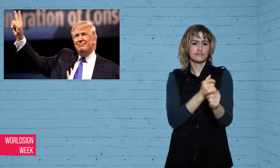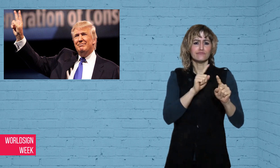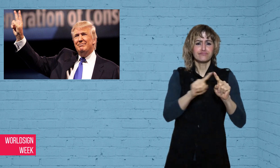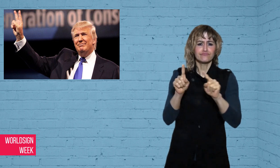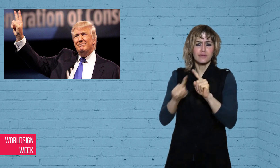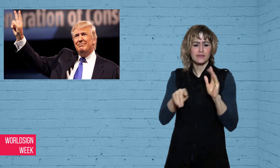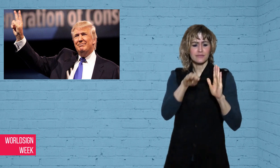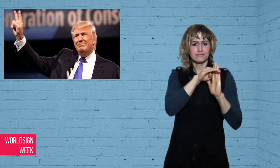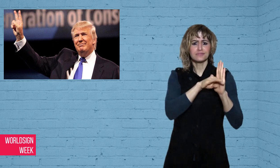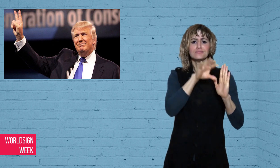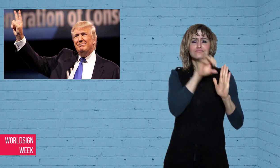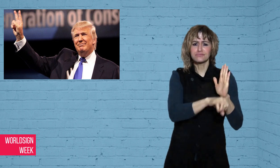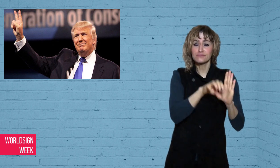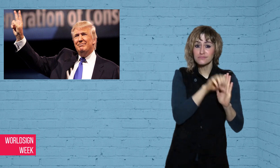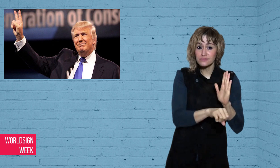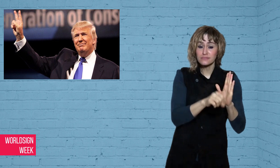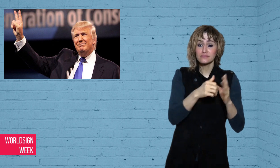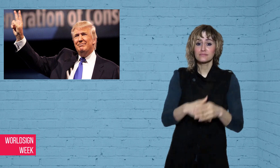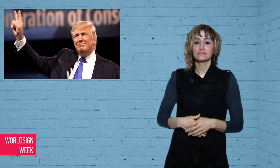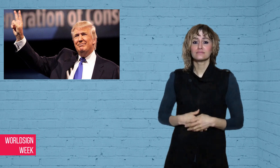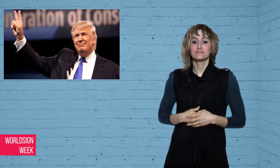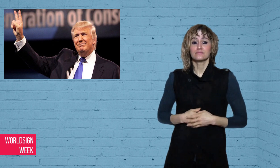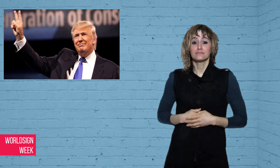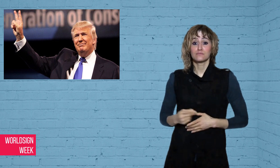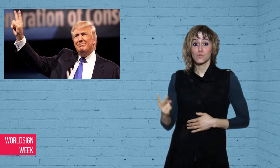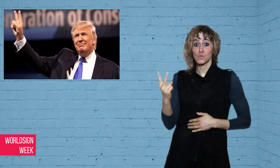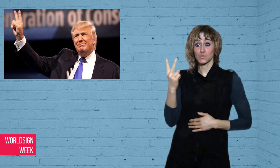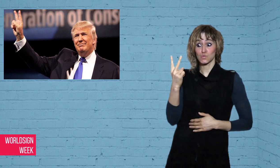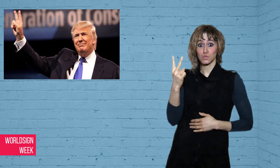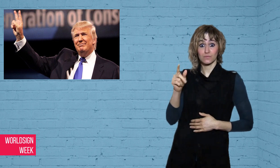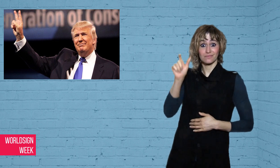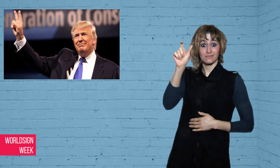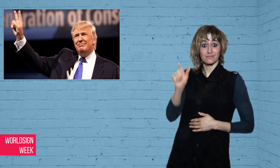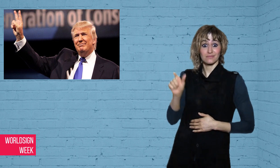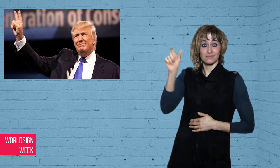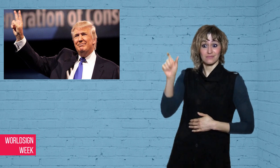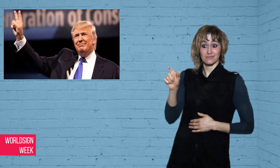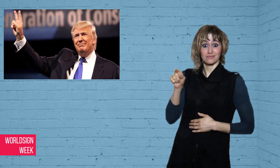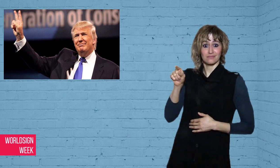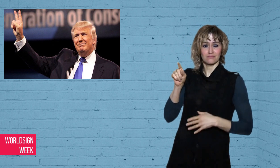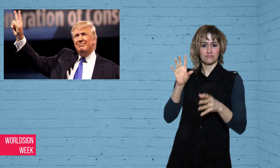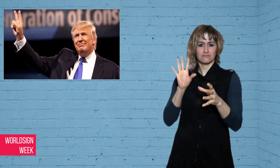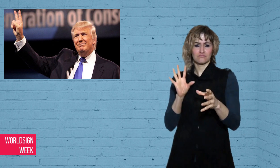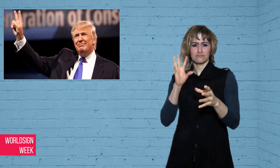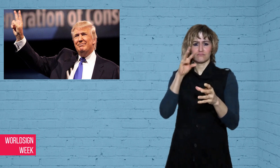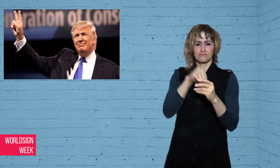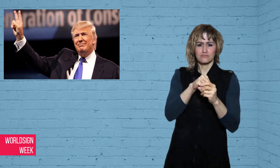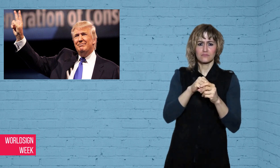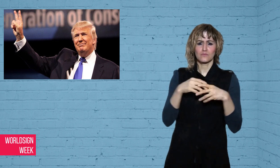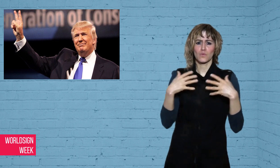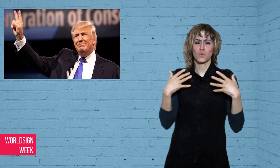of drug-related crimes.